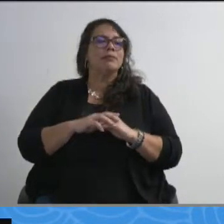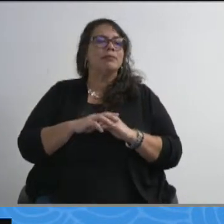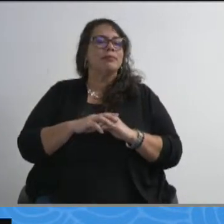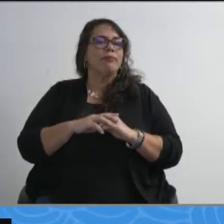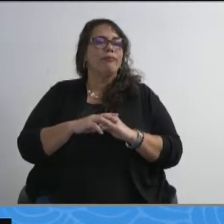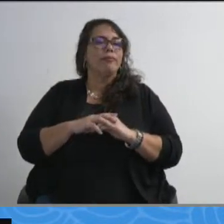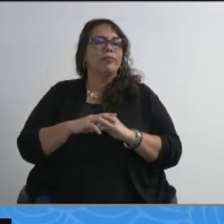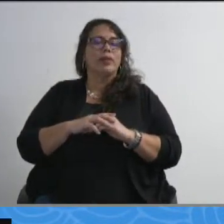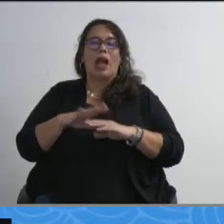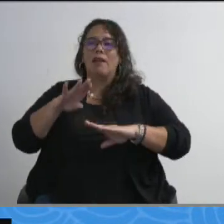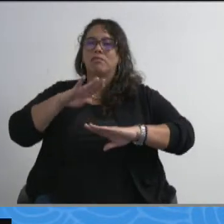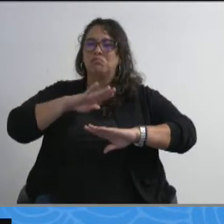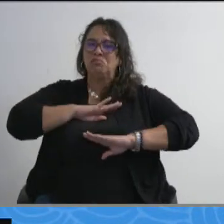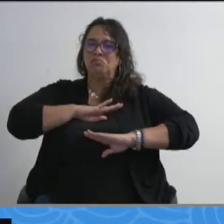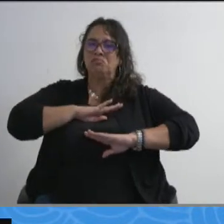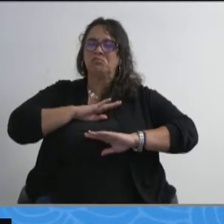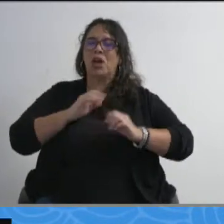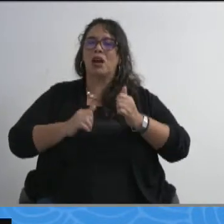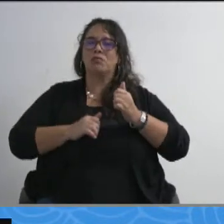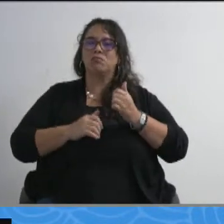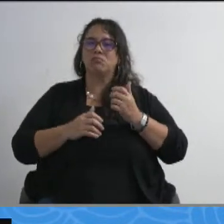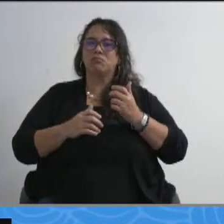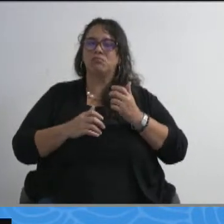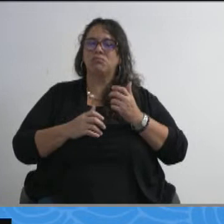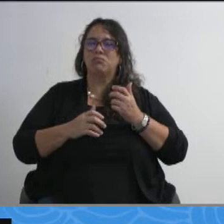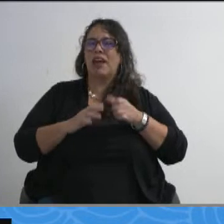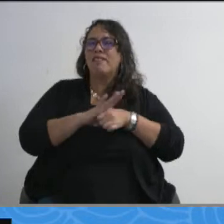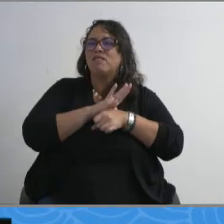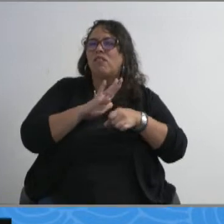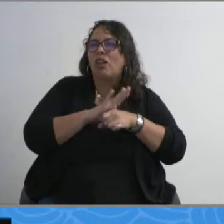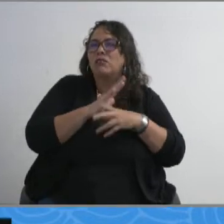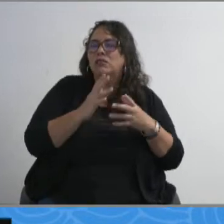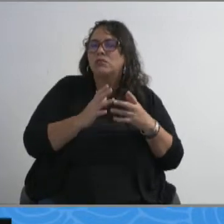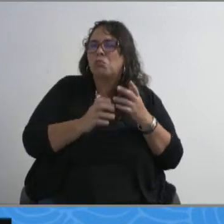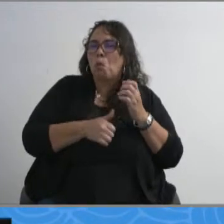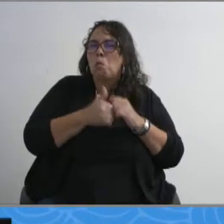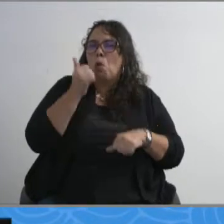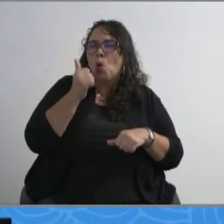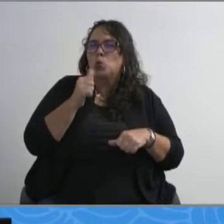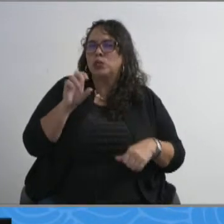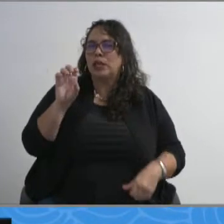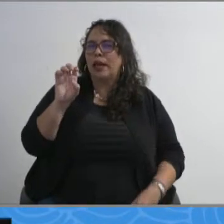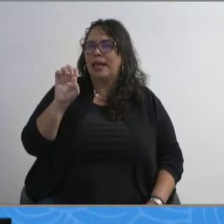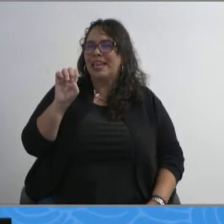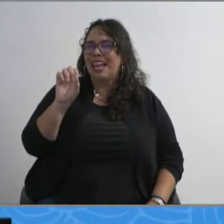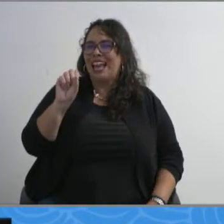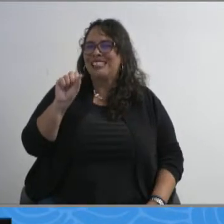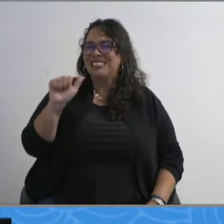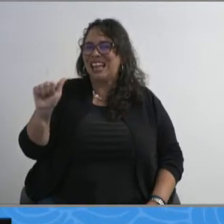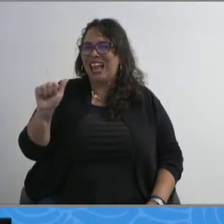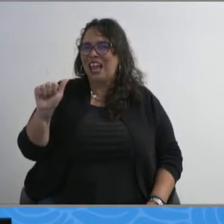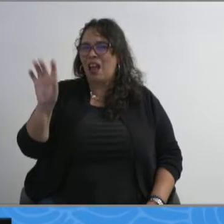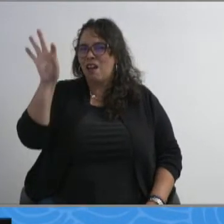It fulfills much of the federal ESSA requirements, but not all of them.